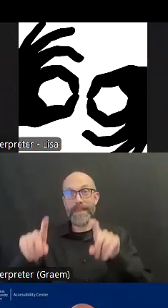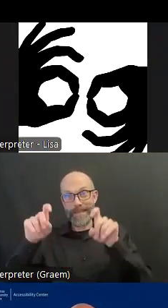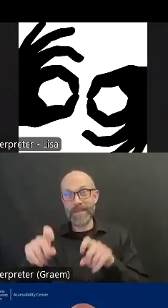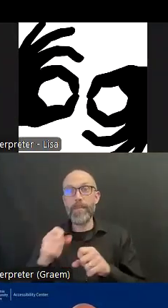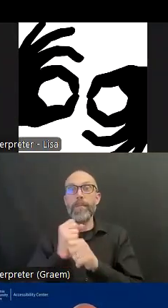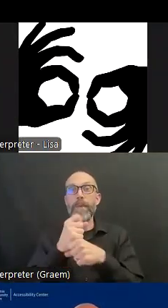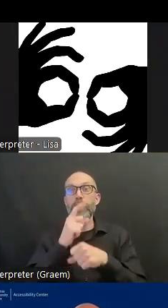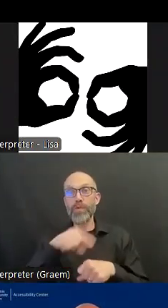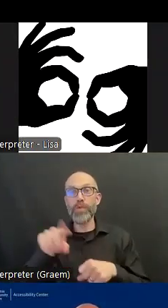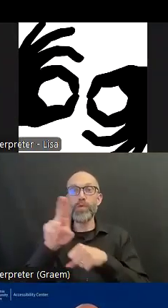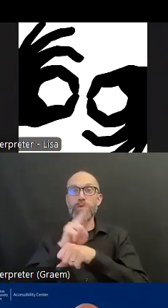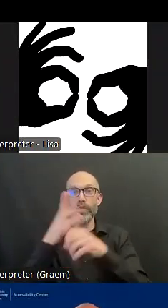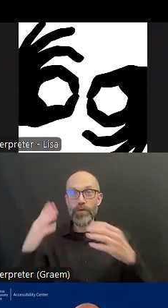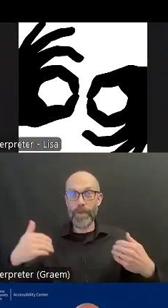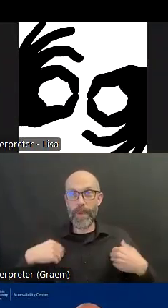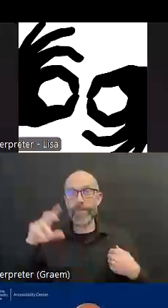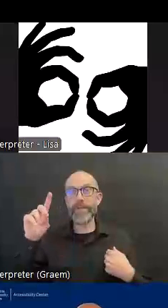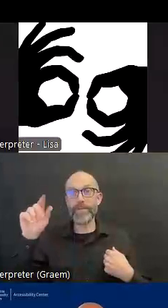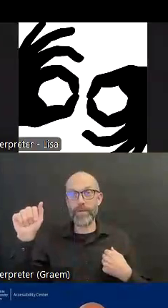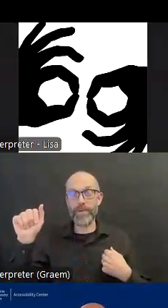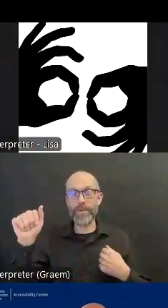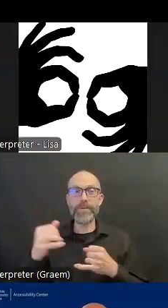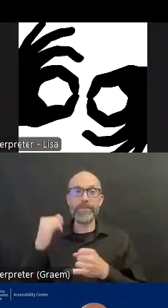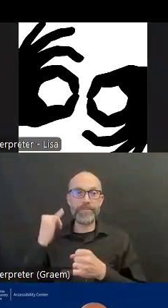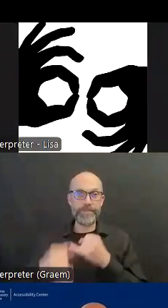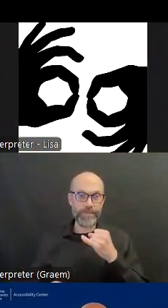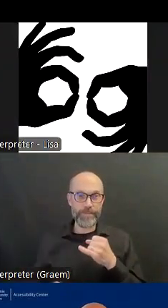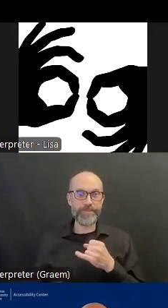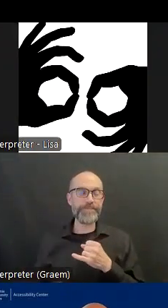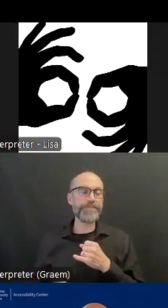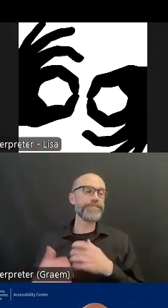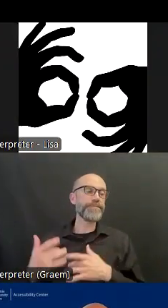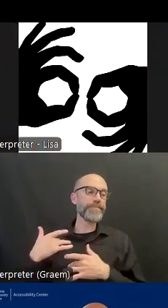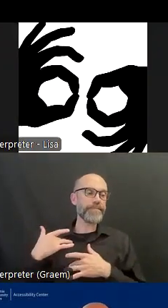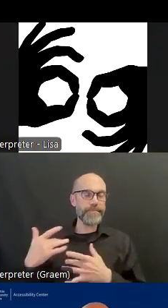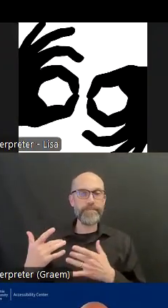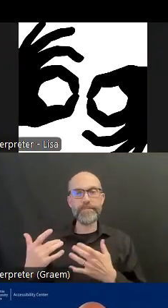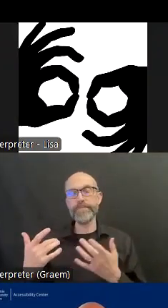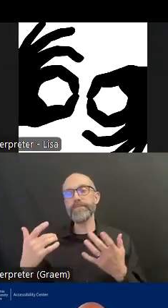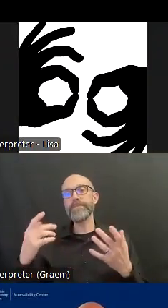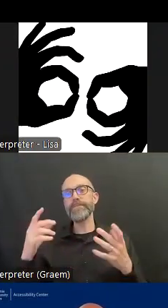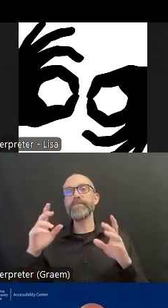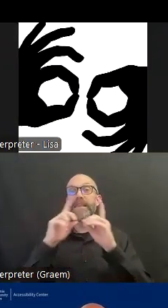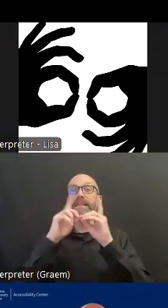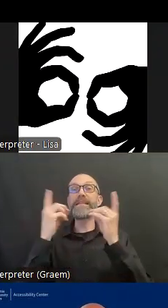Then lastly, this is typically reserved for things that are, say, a district-wide.